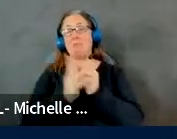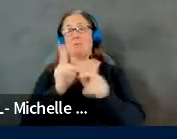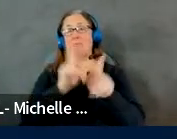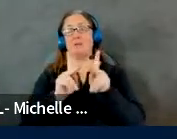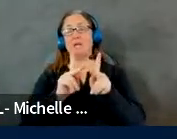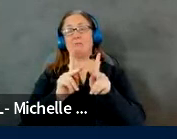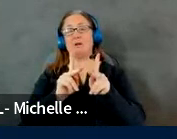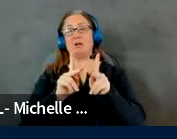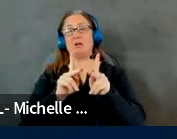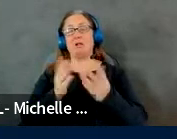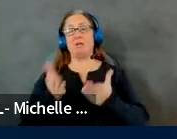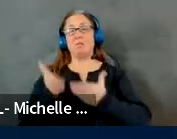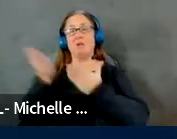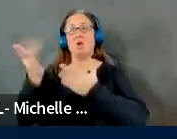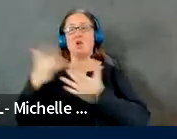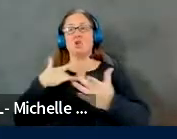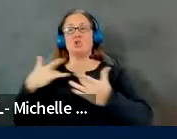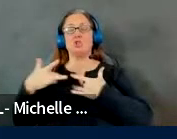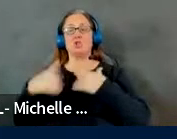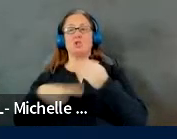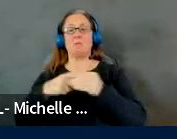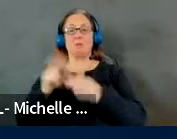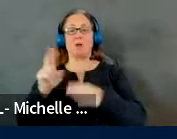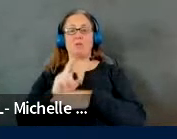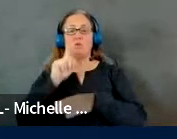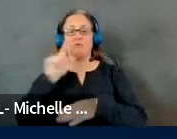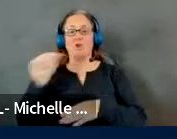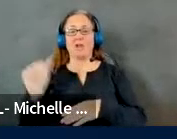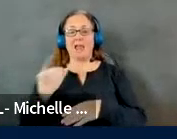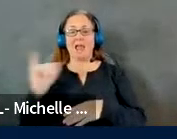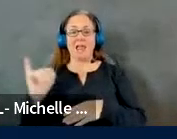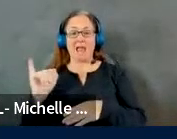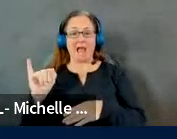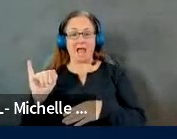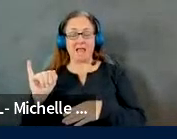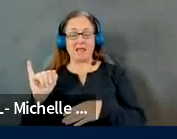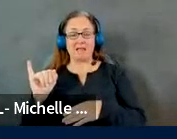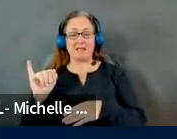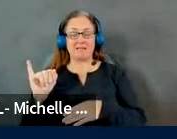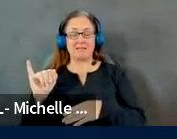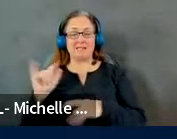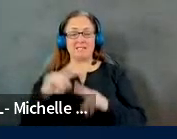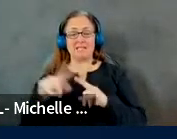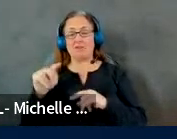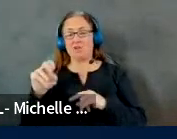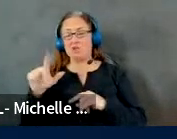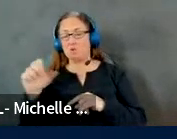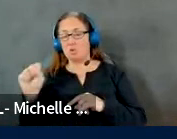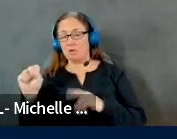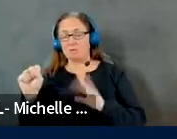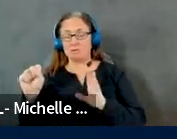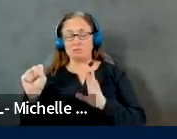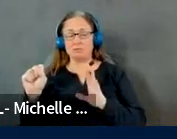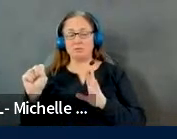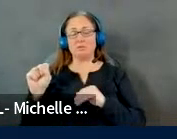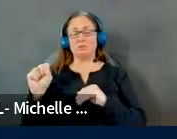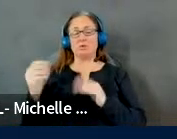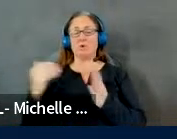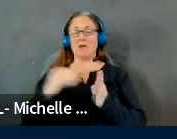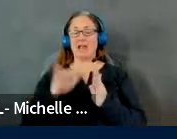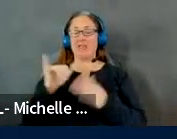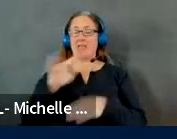concerns regarding the use of AI algorithms and tools. So again, that's a personal choice,